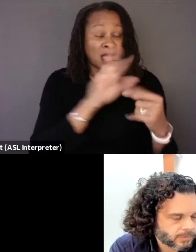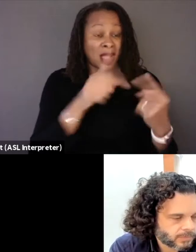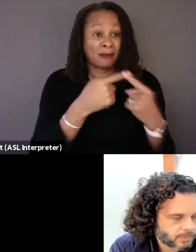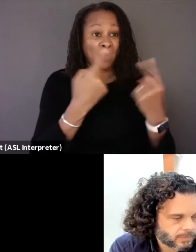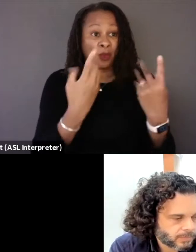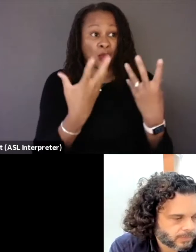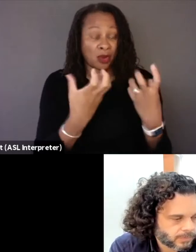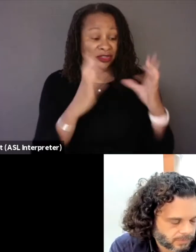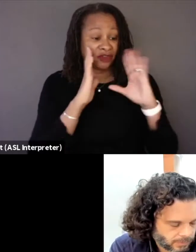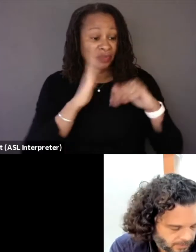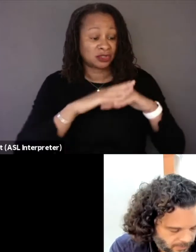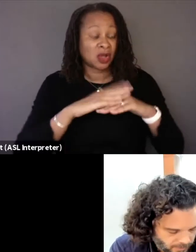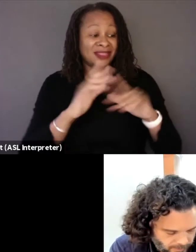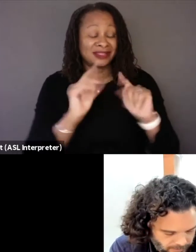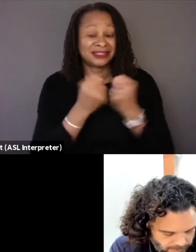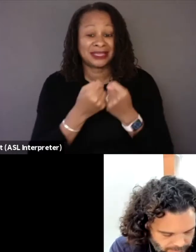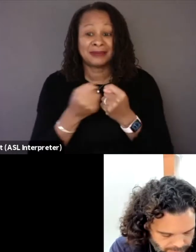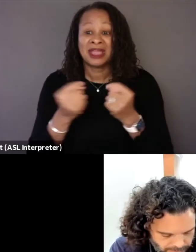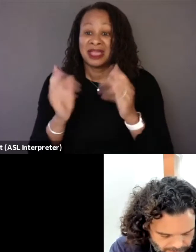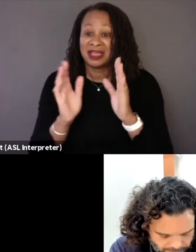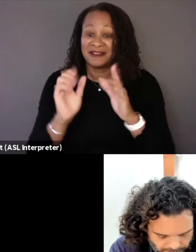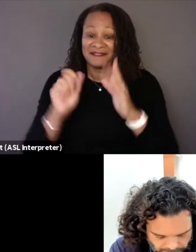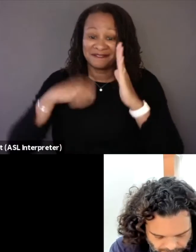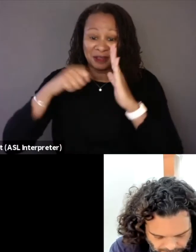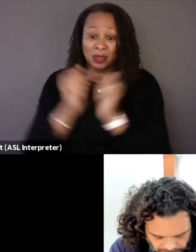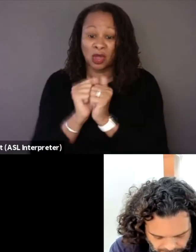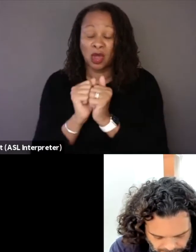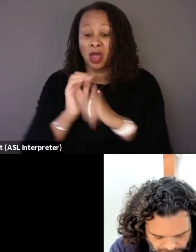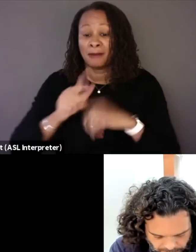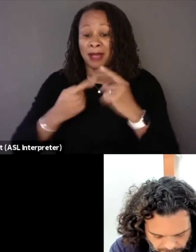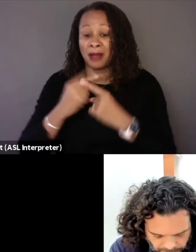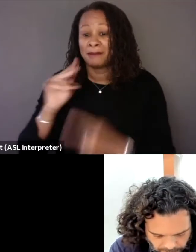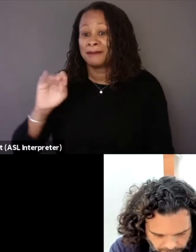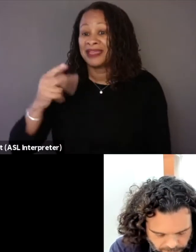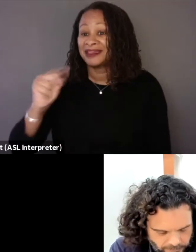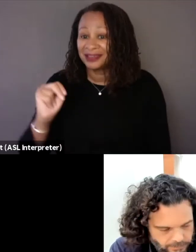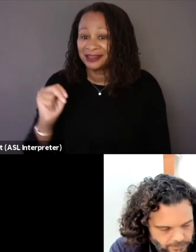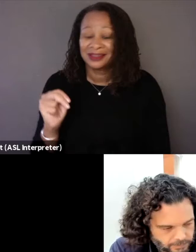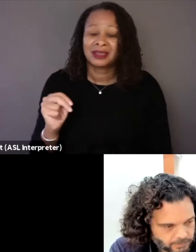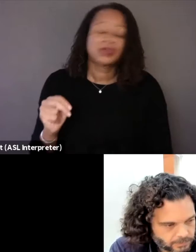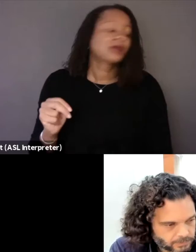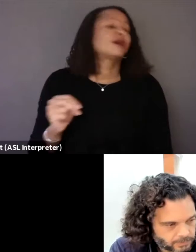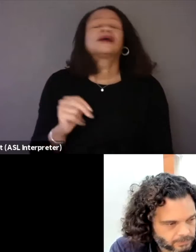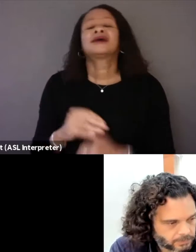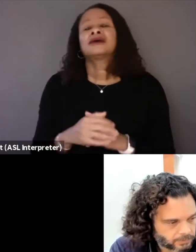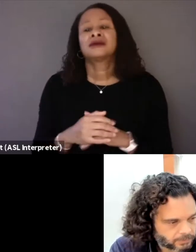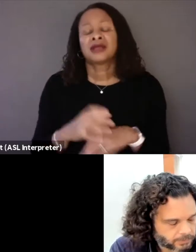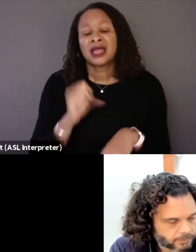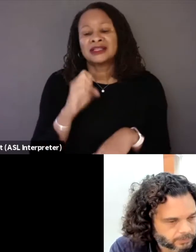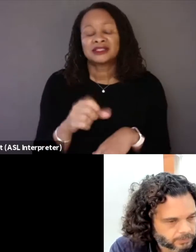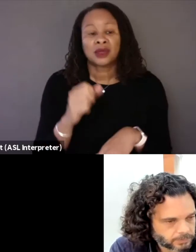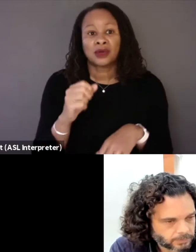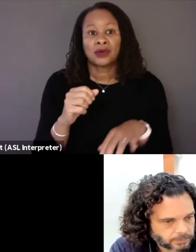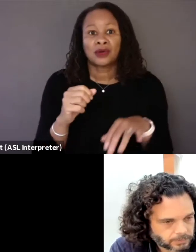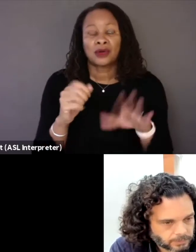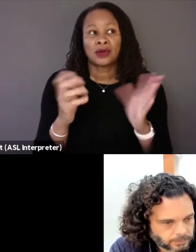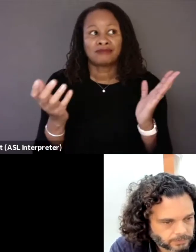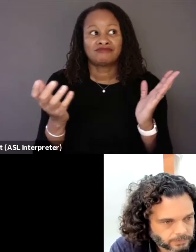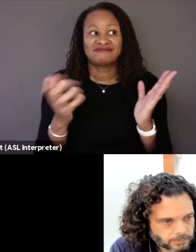film with Megan, they, without even trying to find out more about it, were very clear that if it touched on equal pay, they'd shut it down.